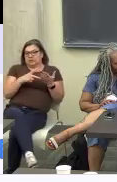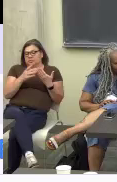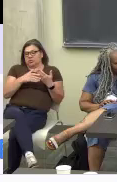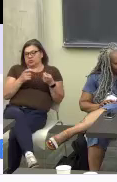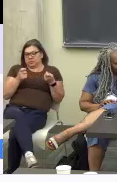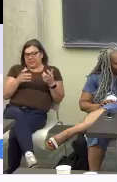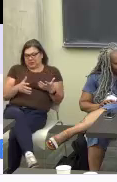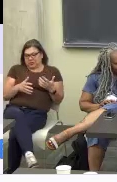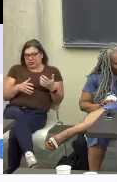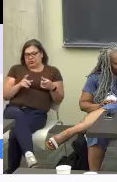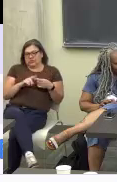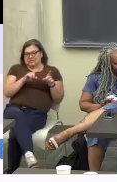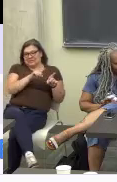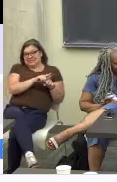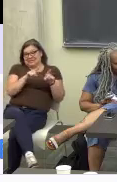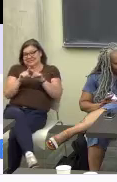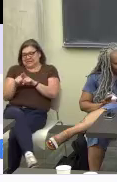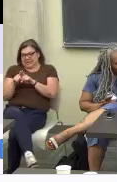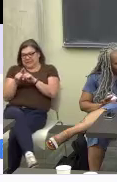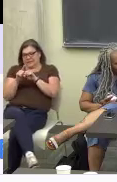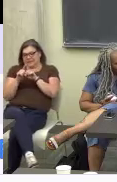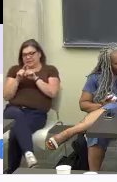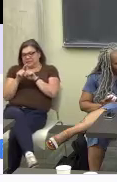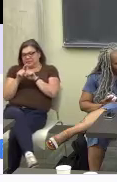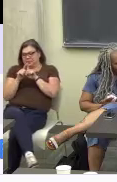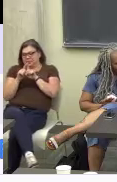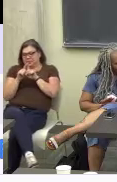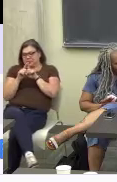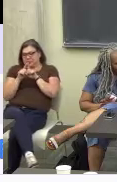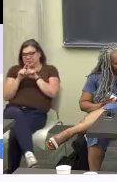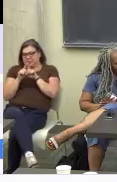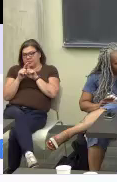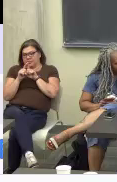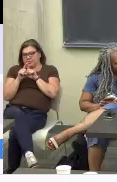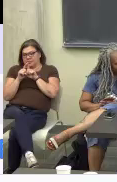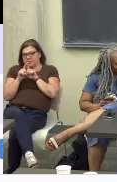Are the same disciplines in some ways like so you're following the same kind of teaching as